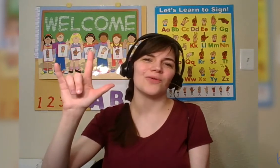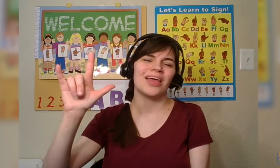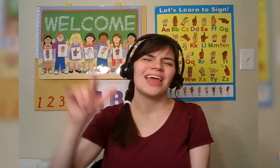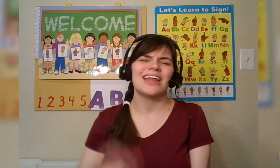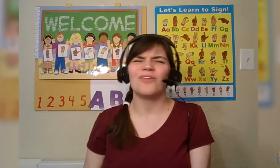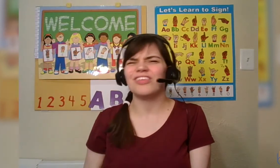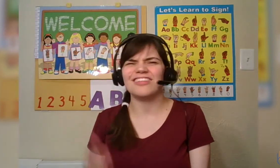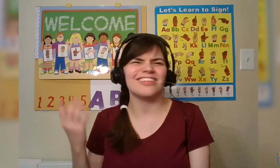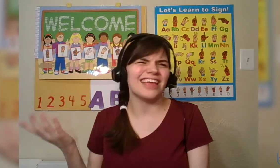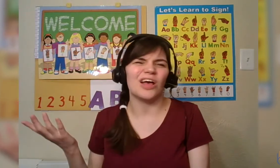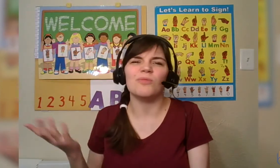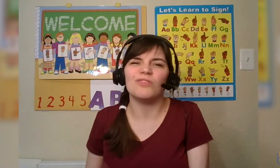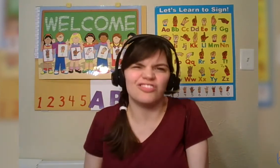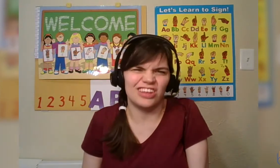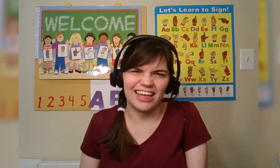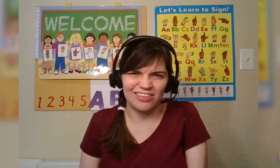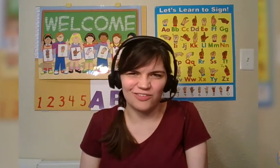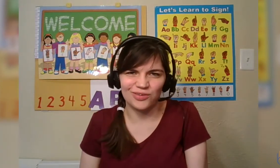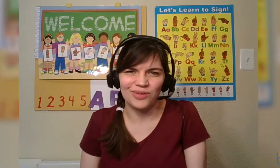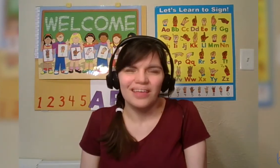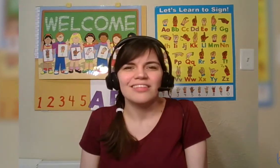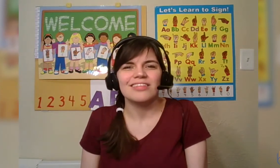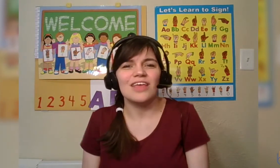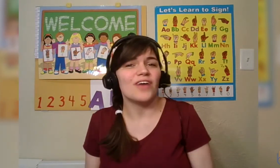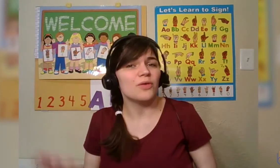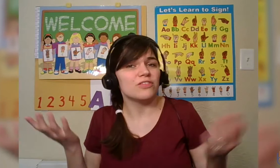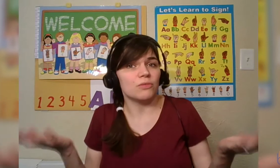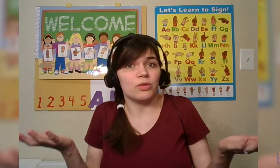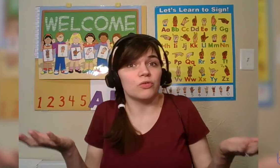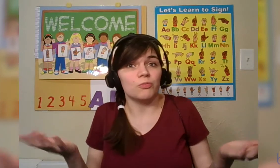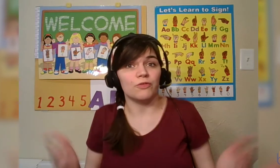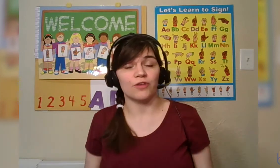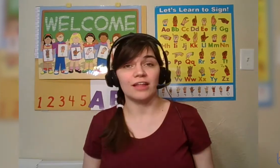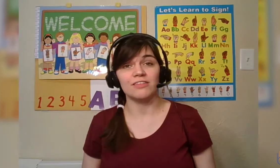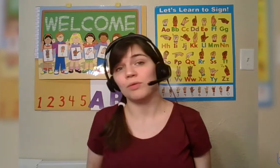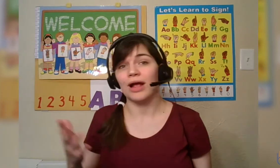Now, this isn't like a mushy, "I love you." If I was with a group of friends and we were